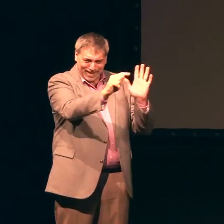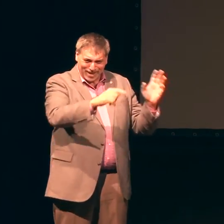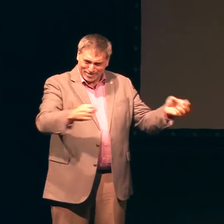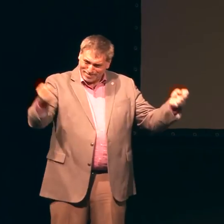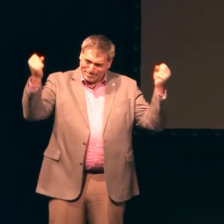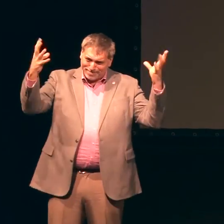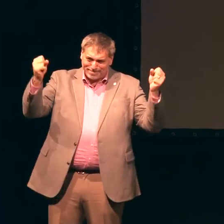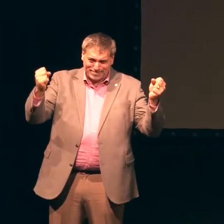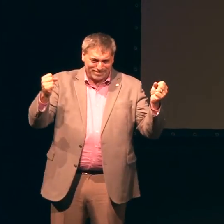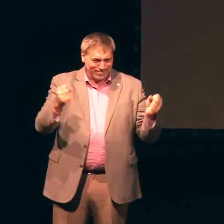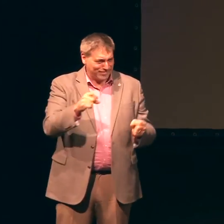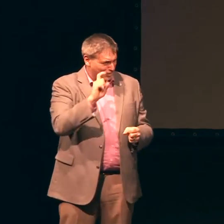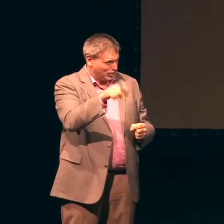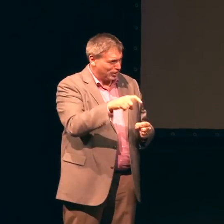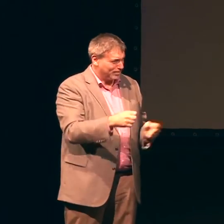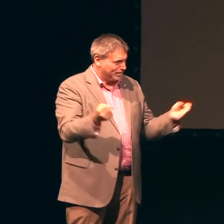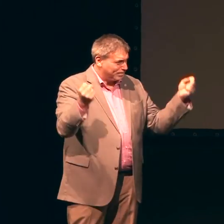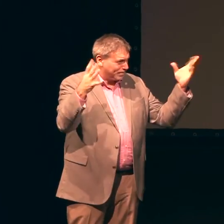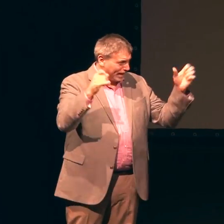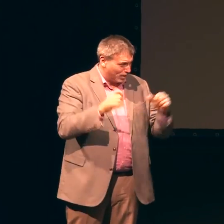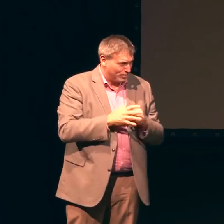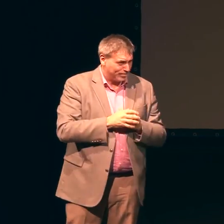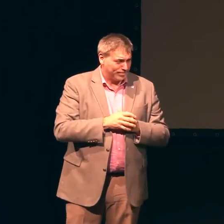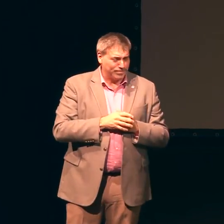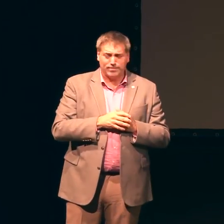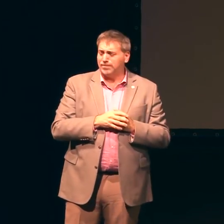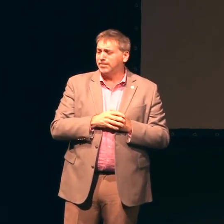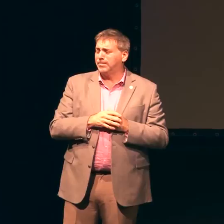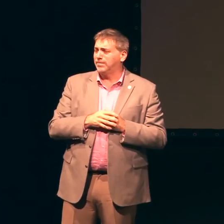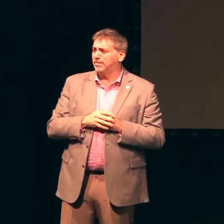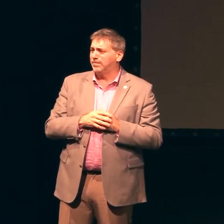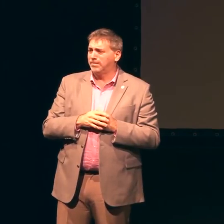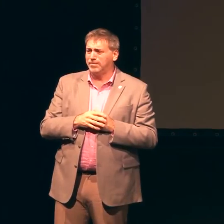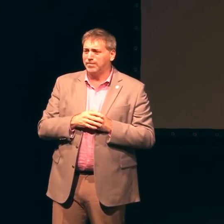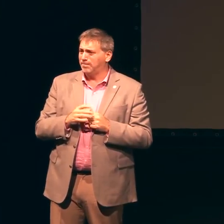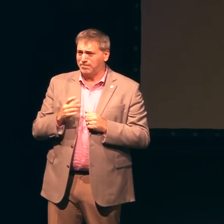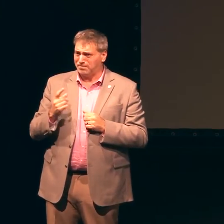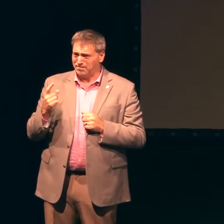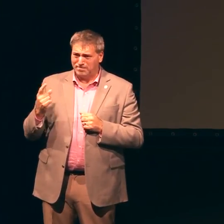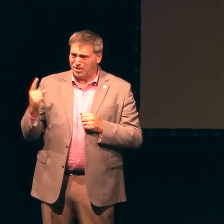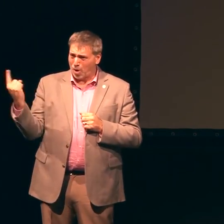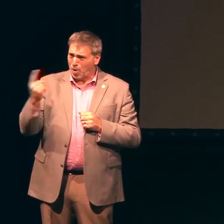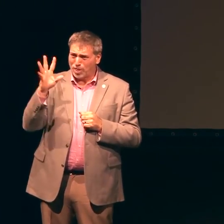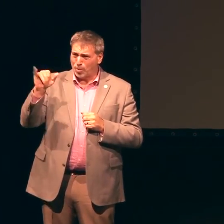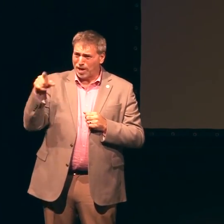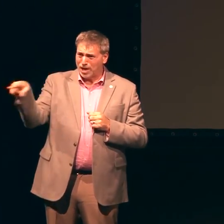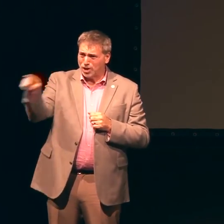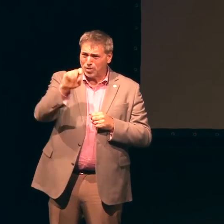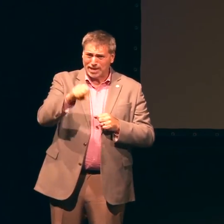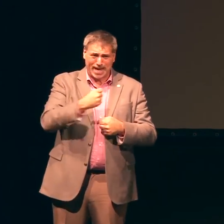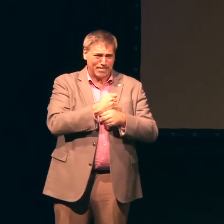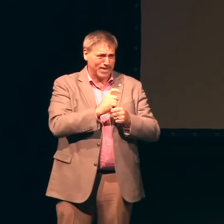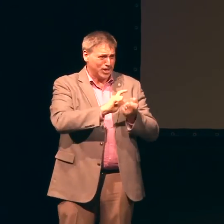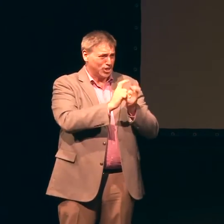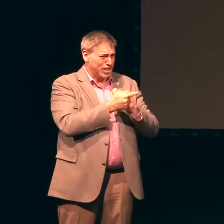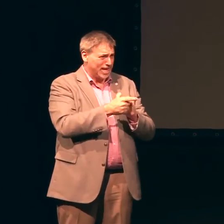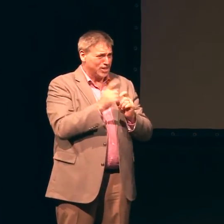communicate so this is my sign for speak out but we're expressive, speak out. The only